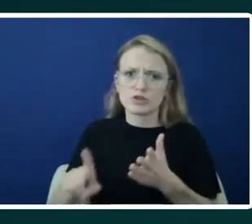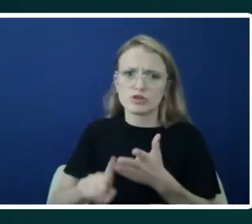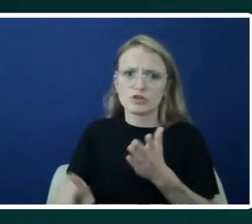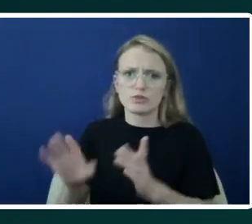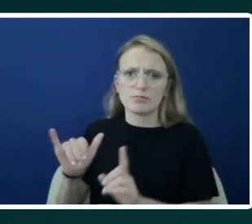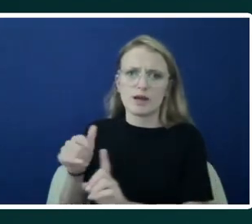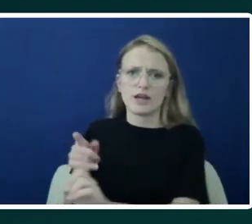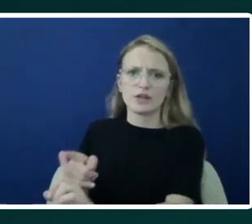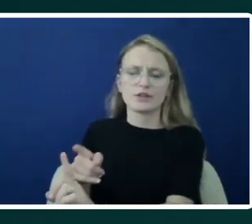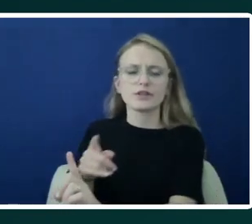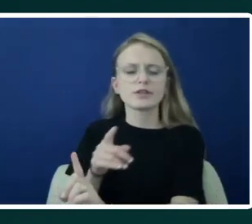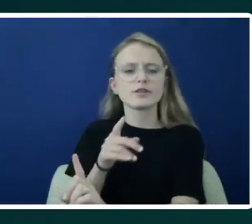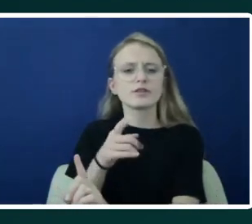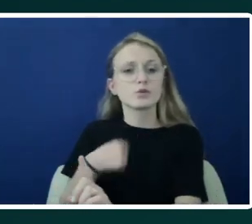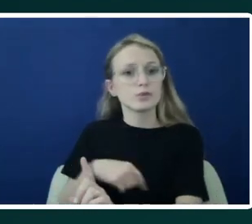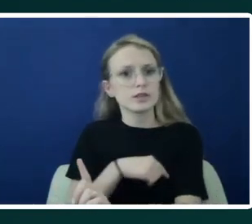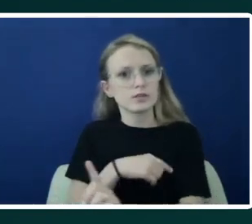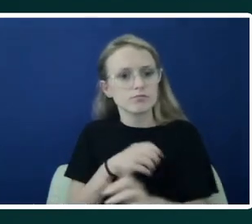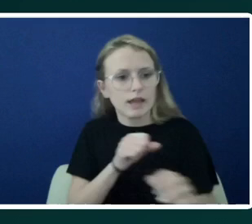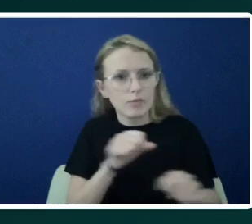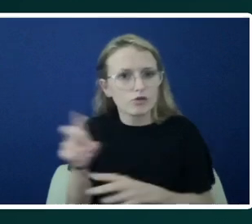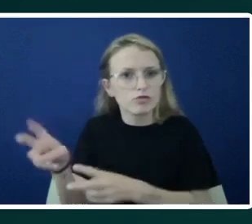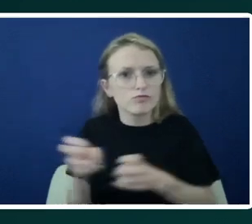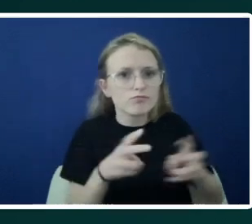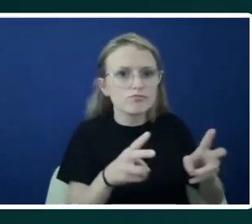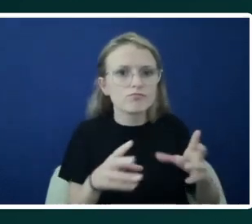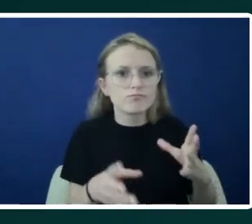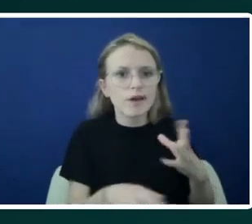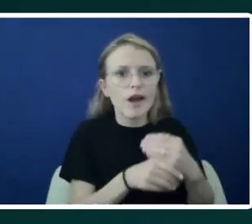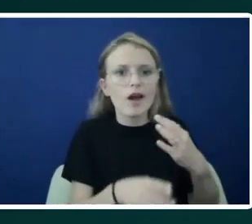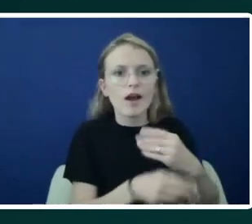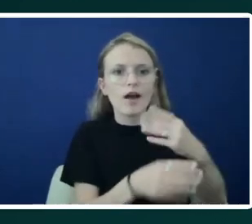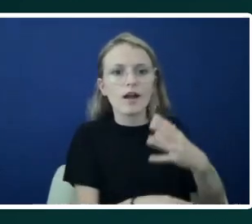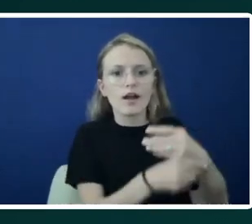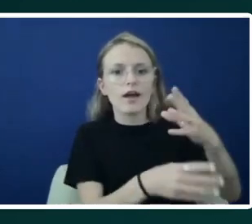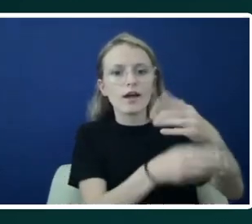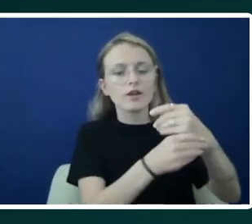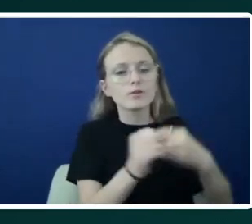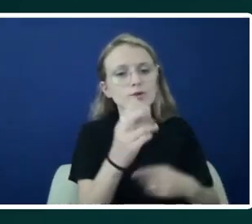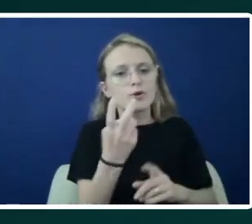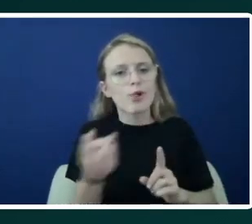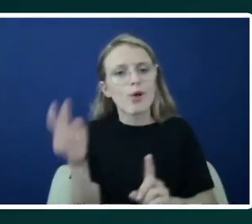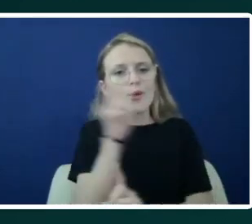And so, one of the sources that we went to were historical newspapers. And these